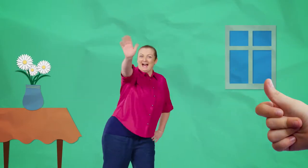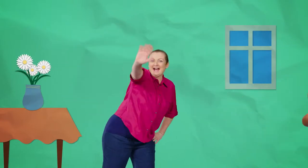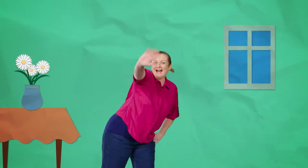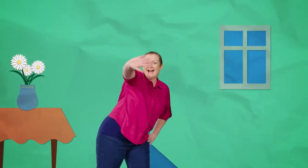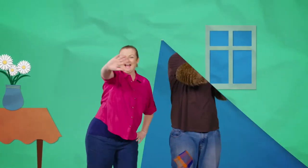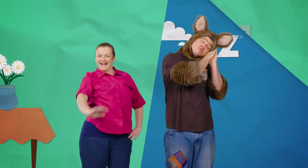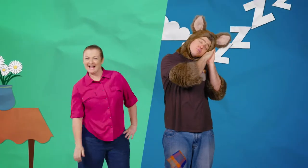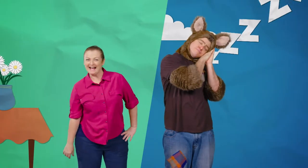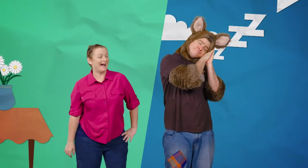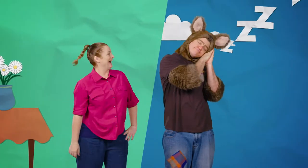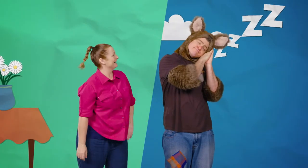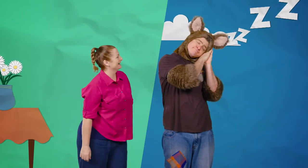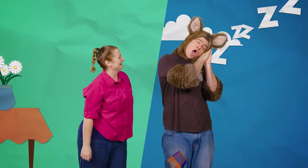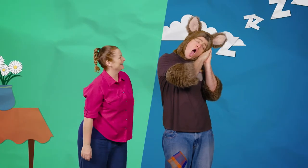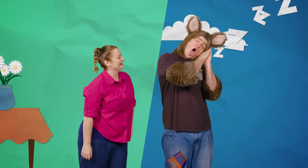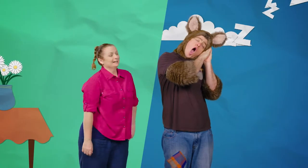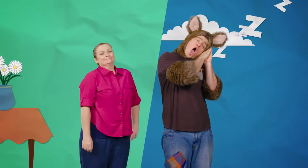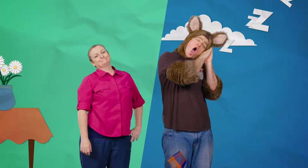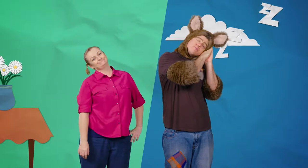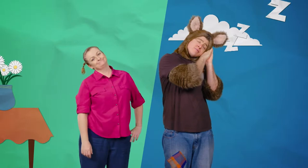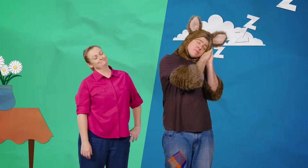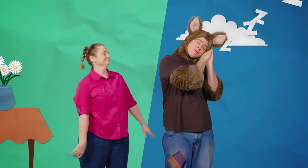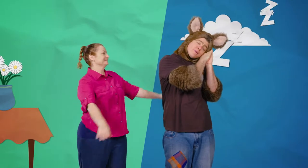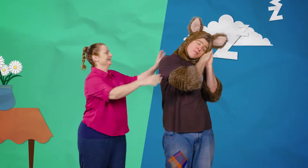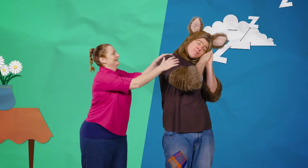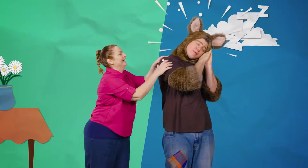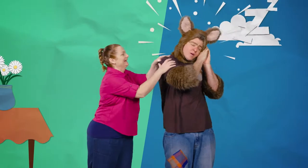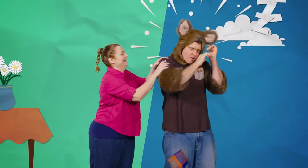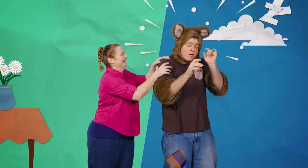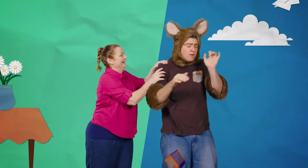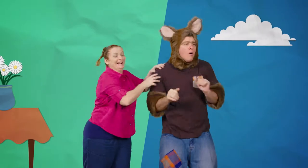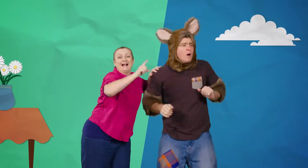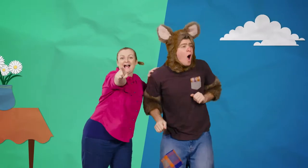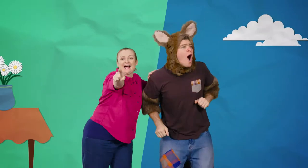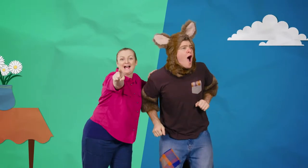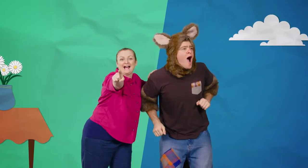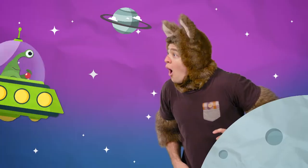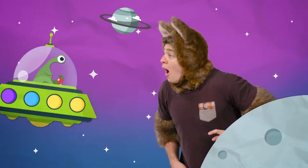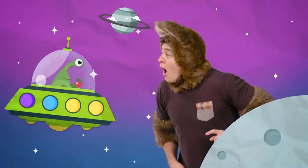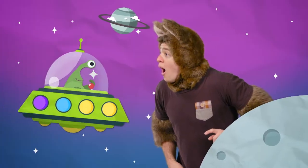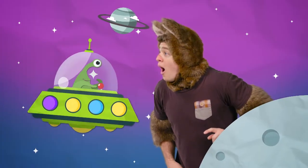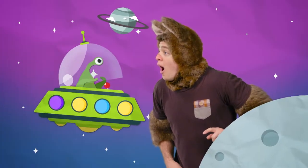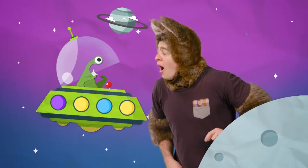Hello! Hmm. Huh? Look. Oh!